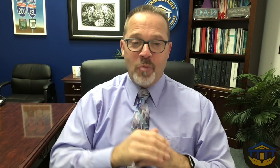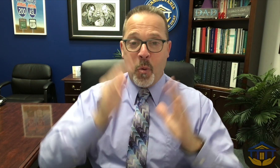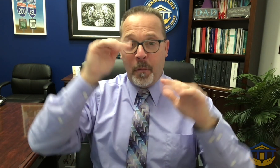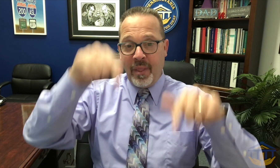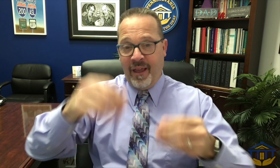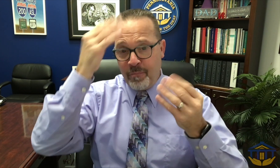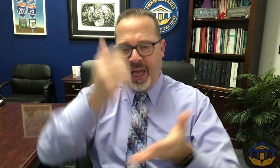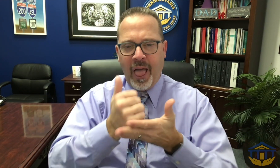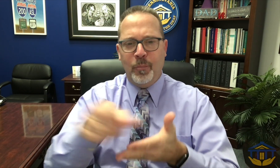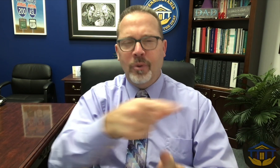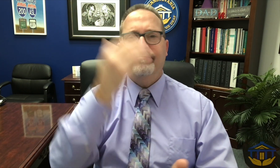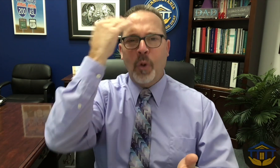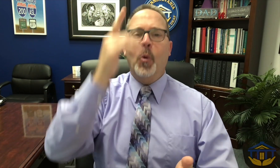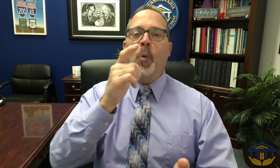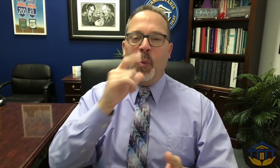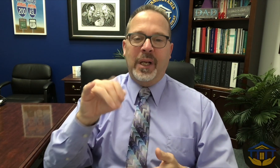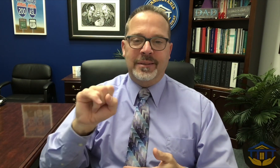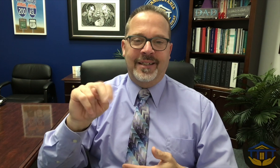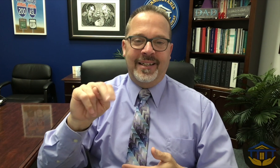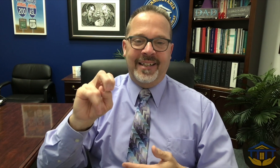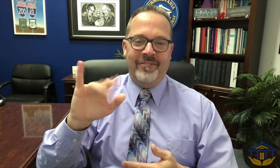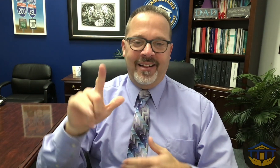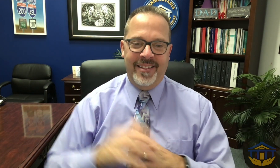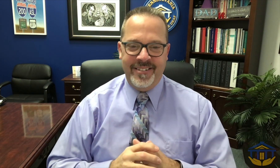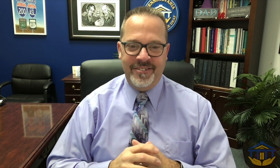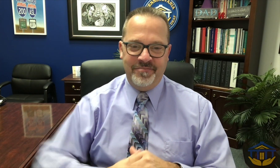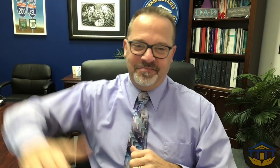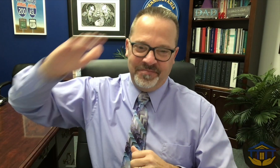hope this information is helpful for all of you to better understand who George Nevil was. Thank you.